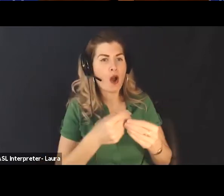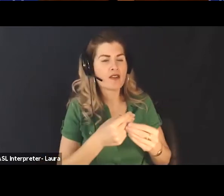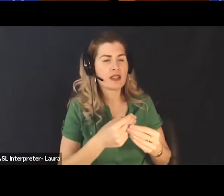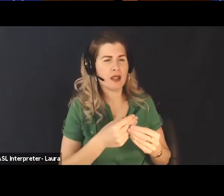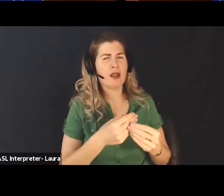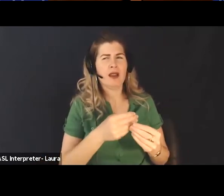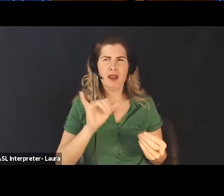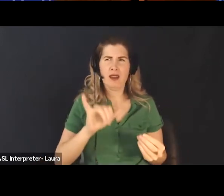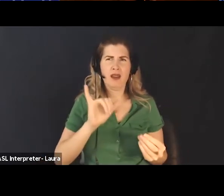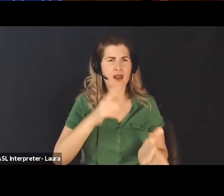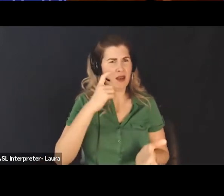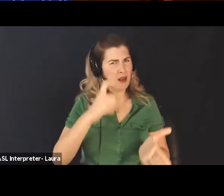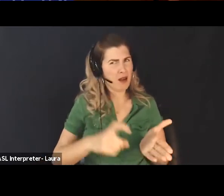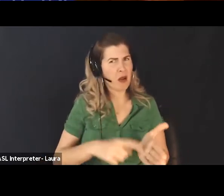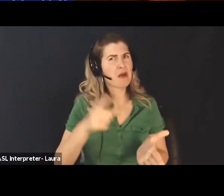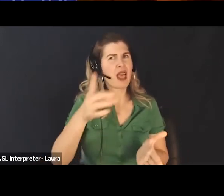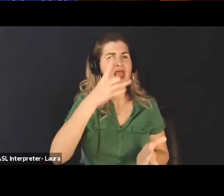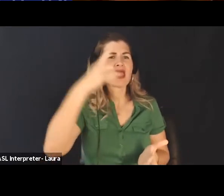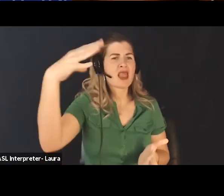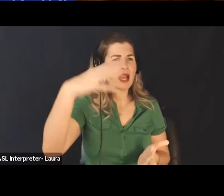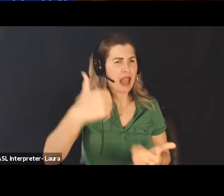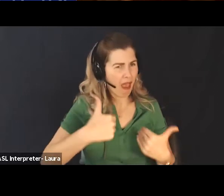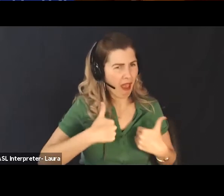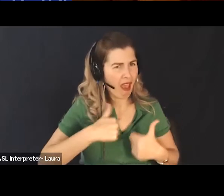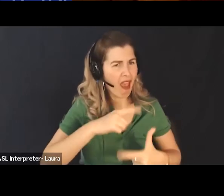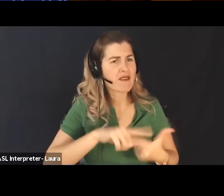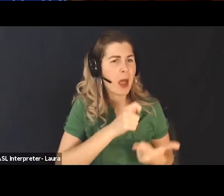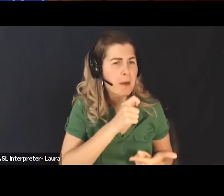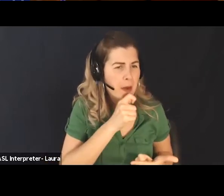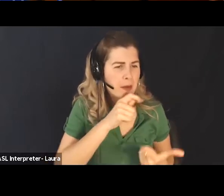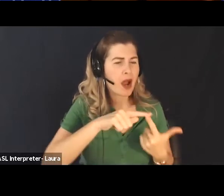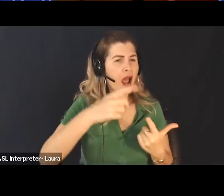had these other capabilities. The mayor gave a talk at launching the street lights,